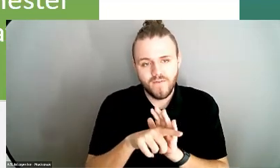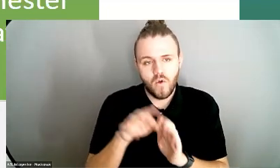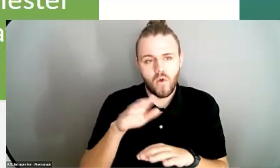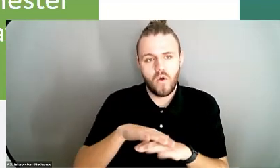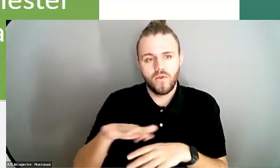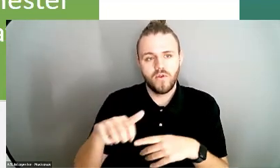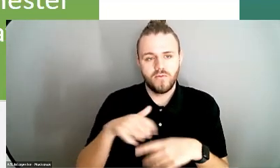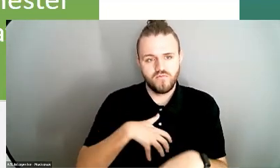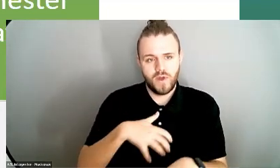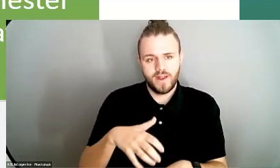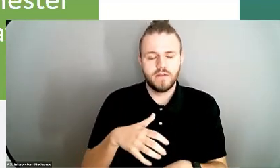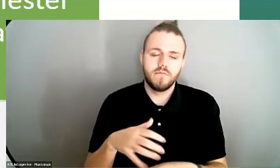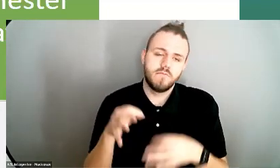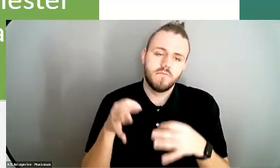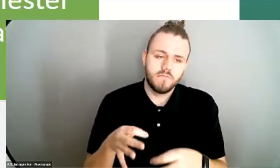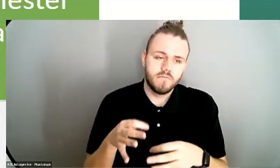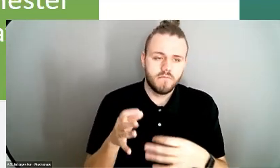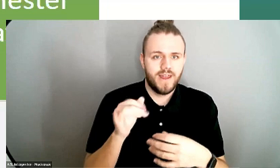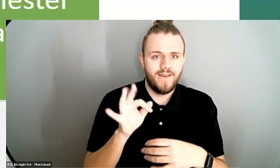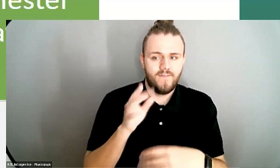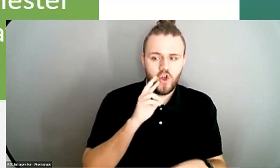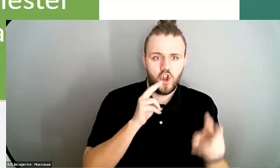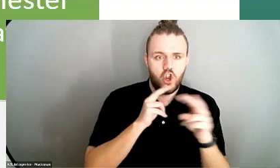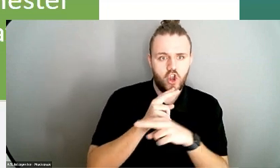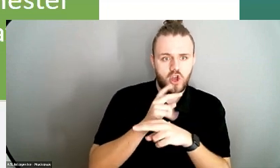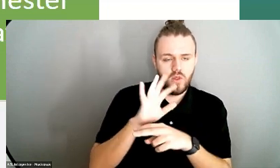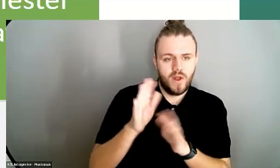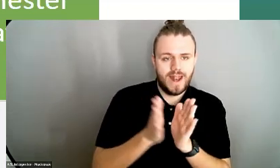Certainly, when you look at the literature.